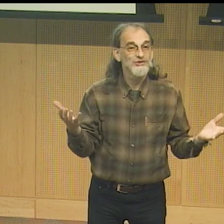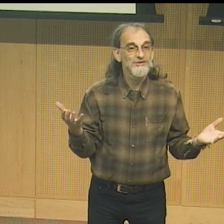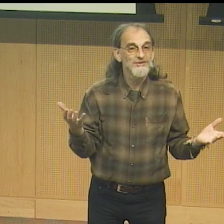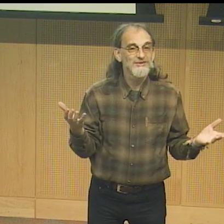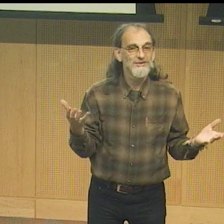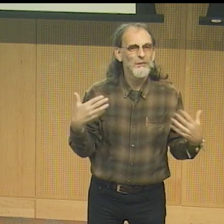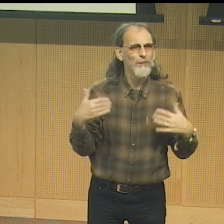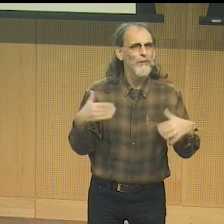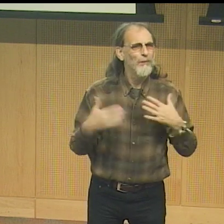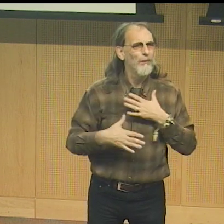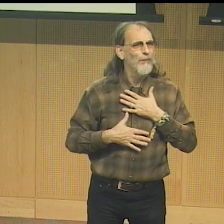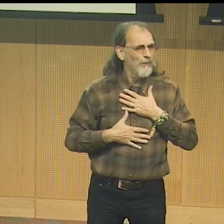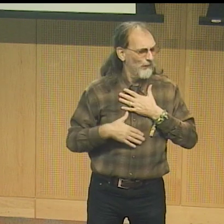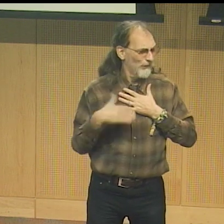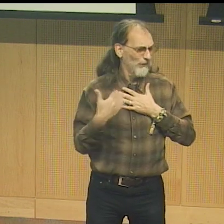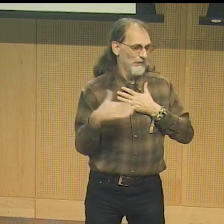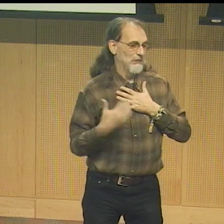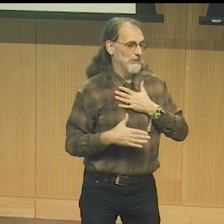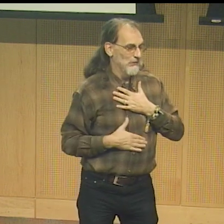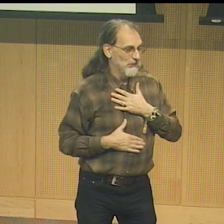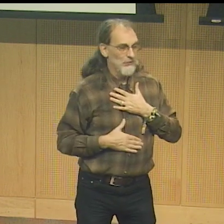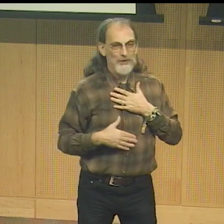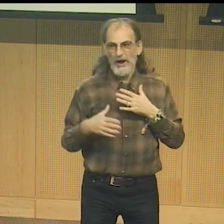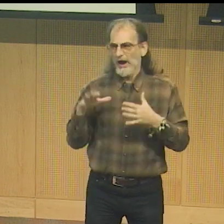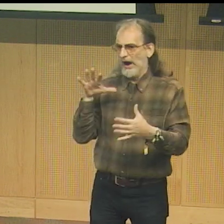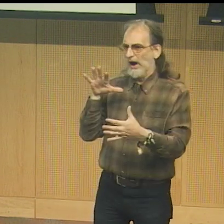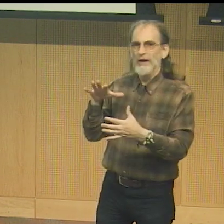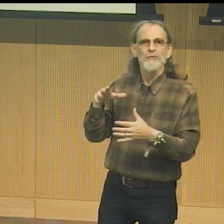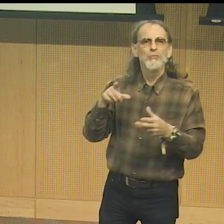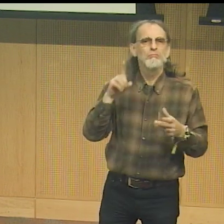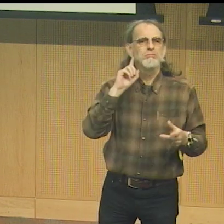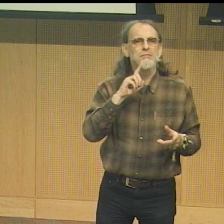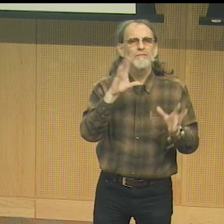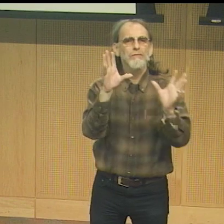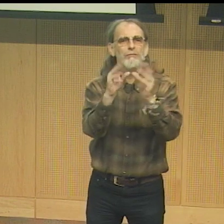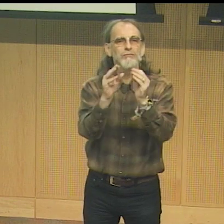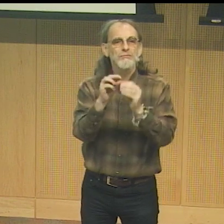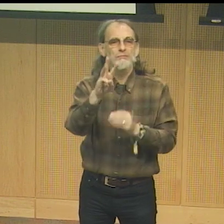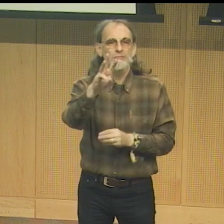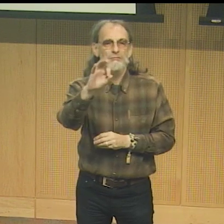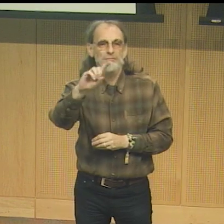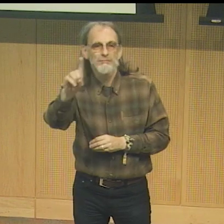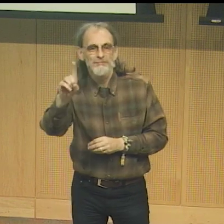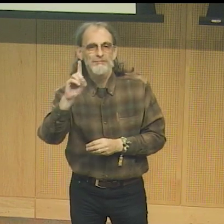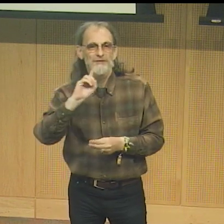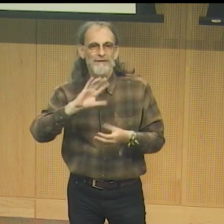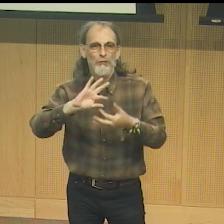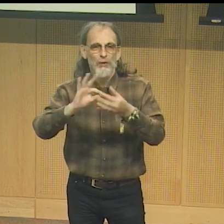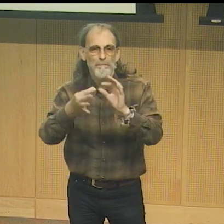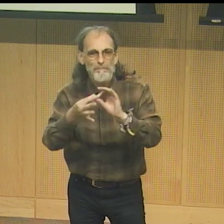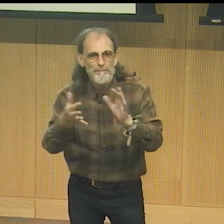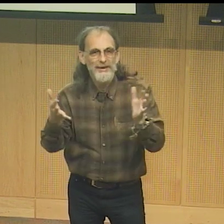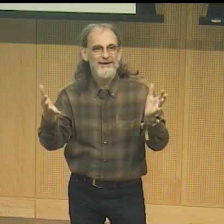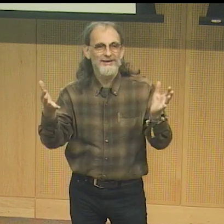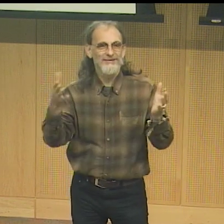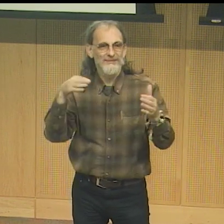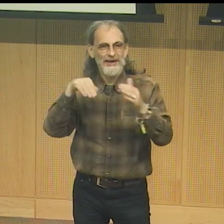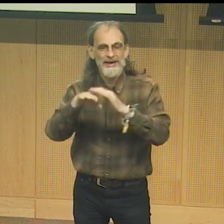to experience those cultural, holism opportunities. There are Deaf Olympics, there's the World Federation of the Deaf.